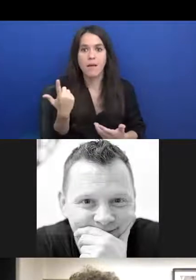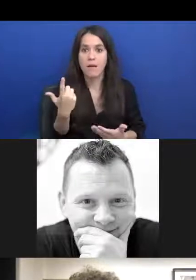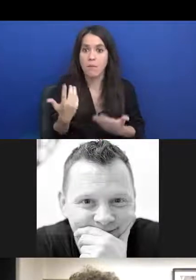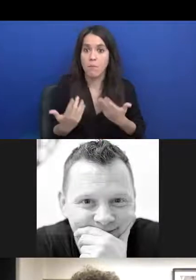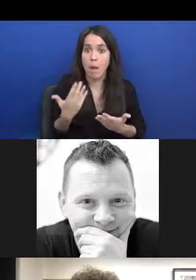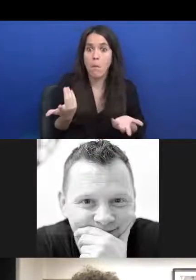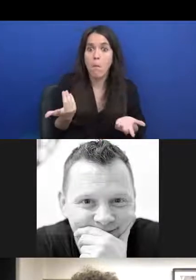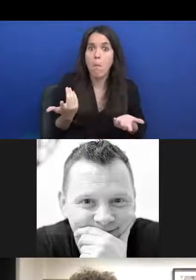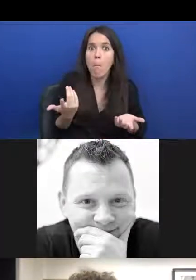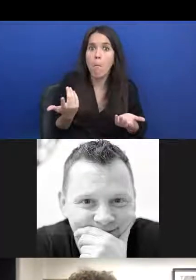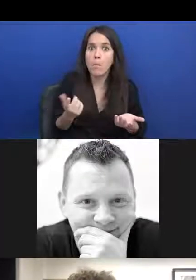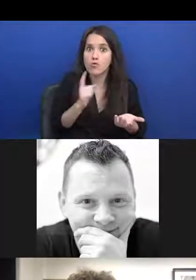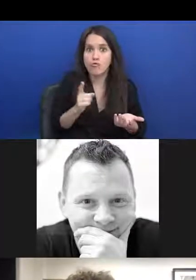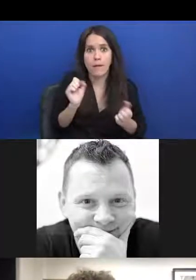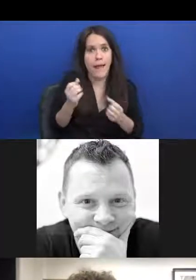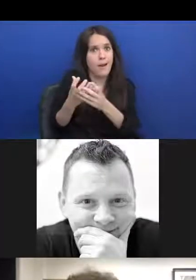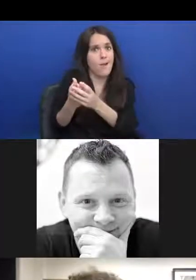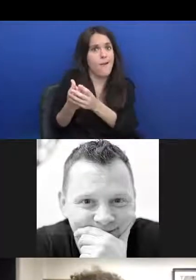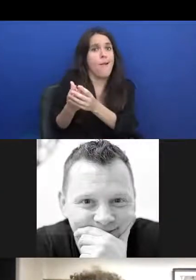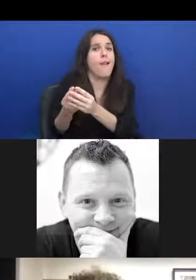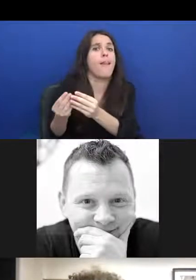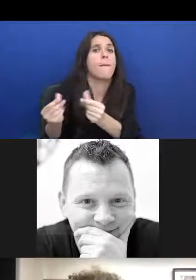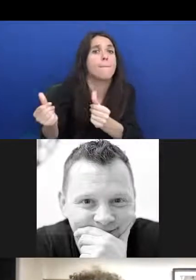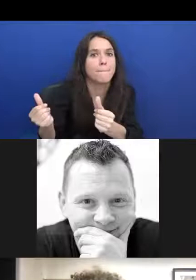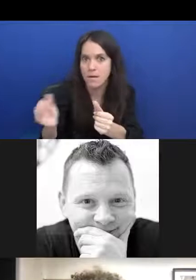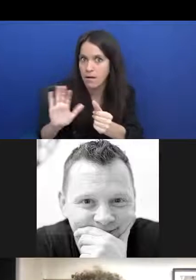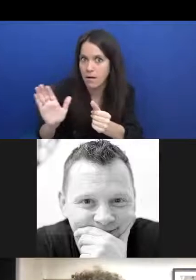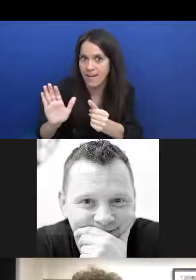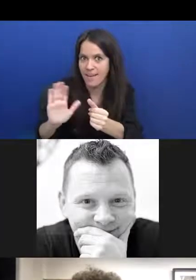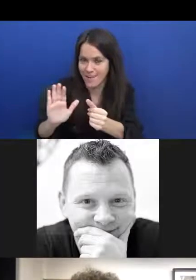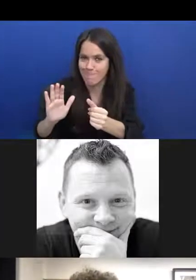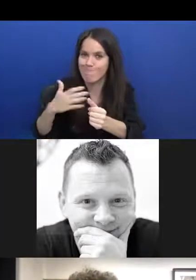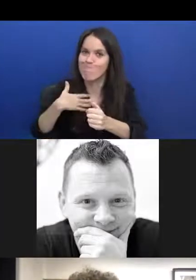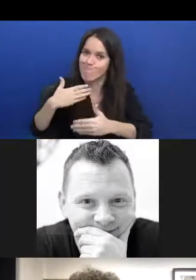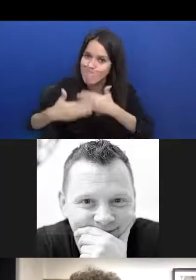it to be lost in any case even could have lost out to these larger languages